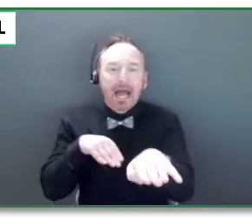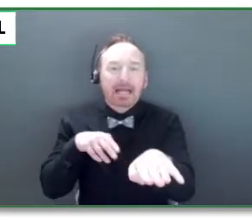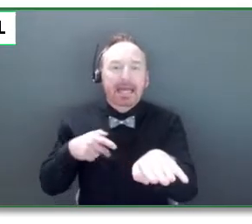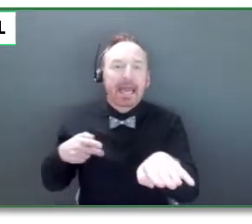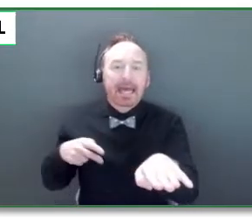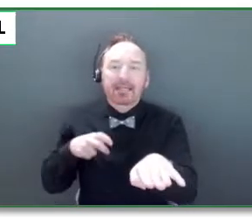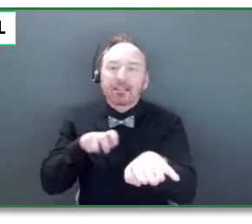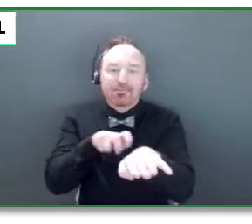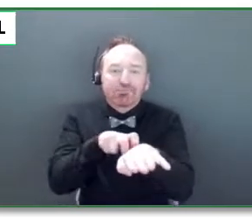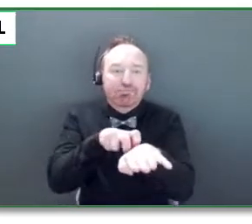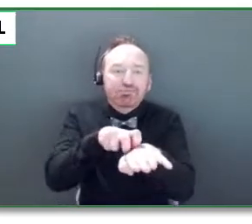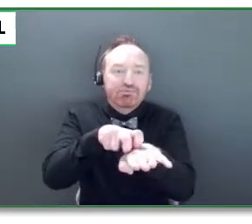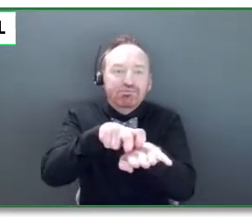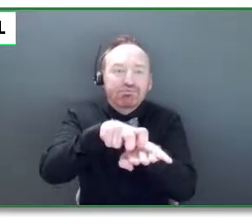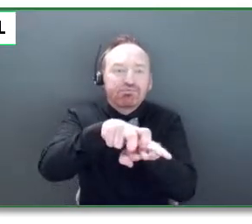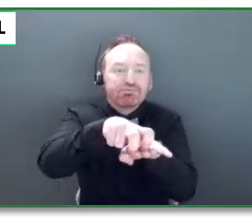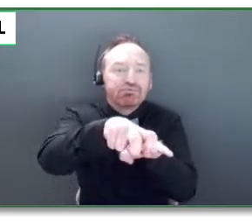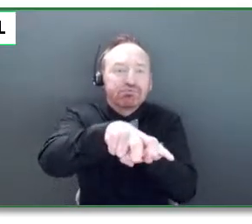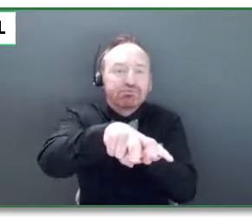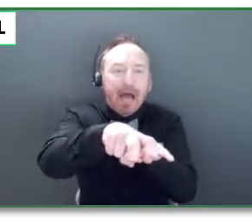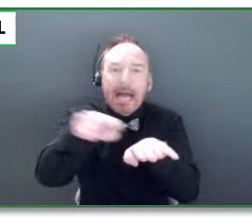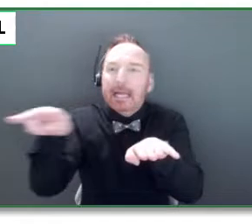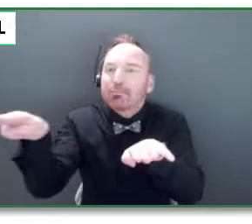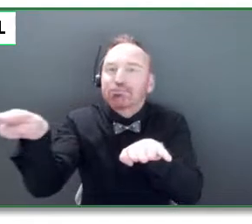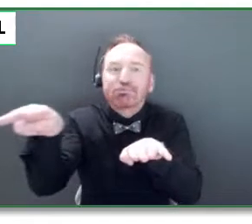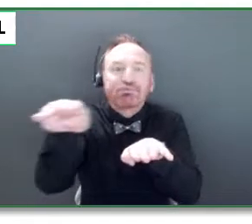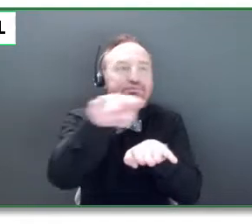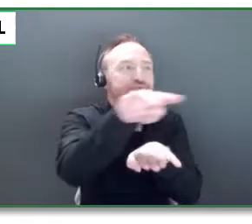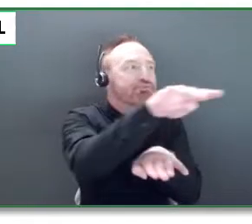to the view. And finally,